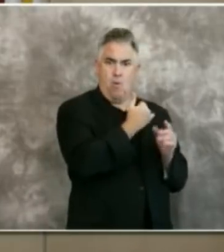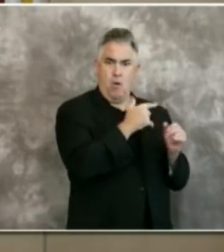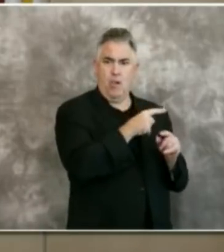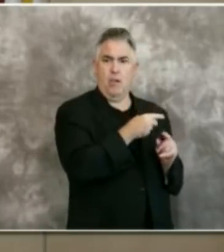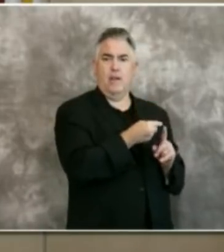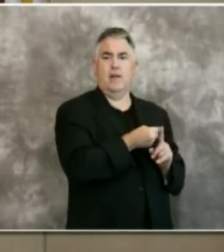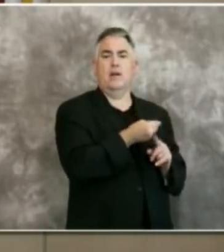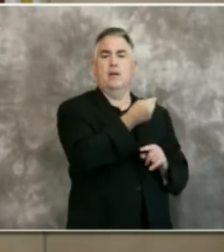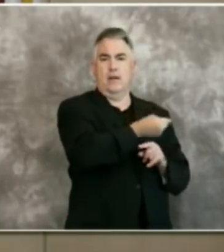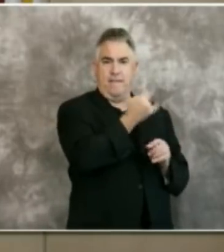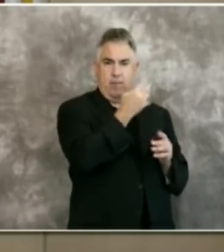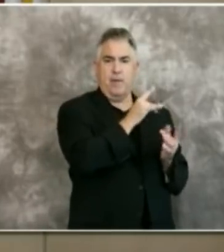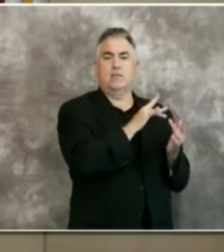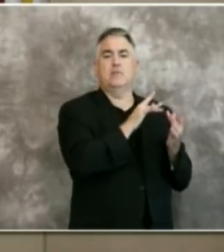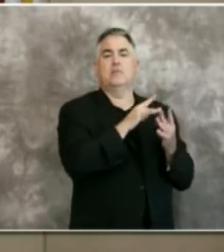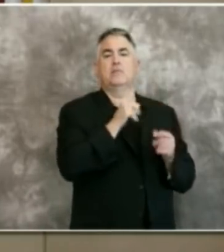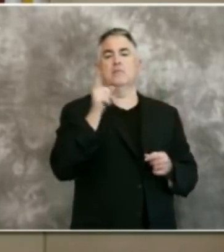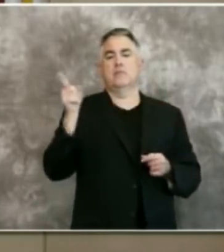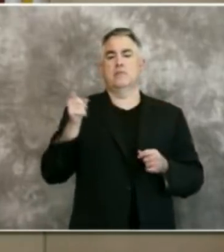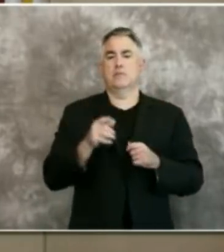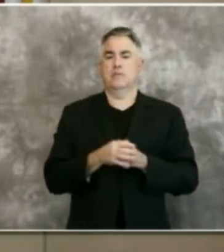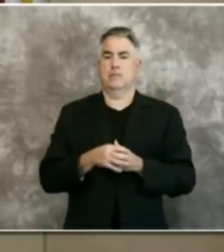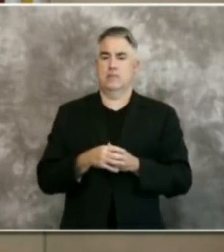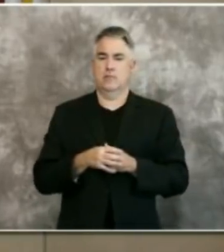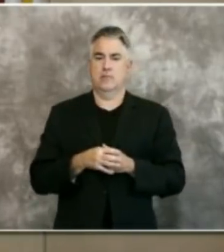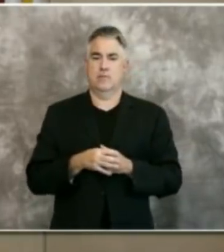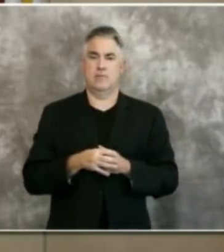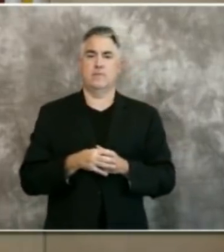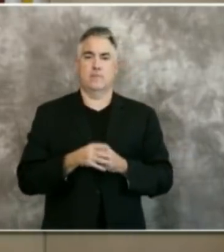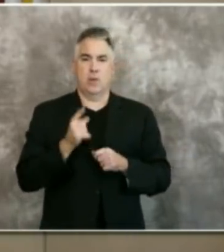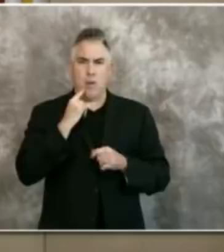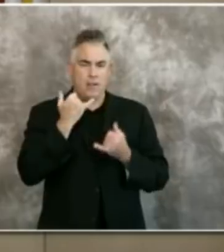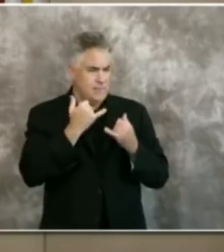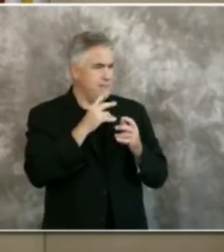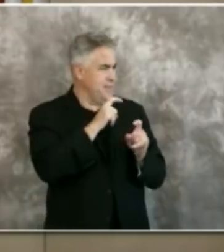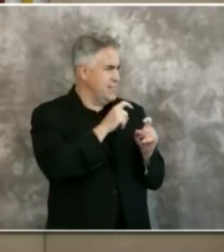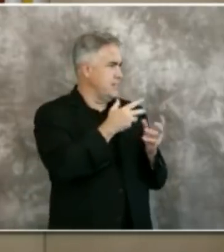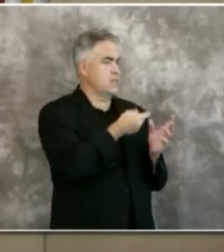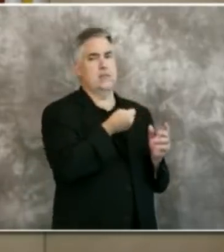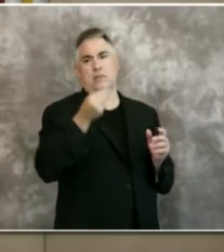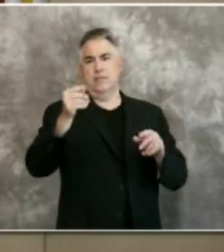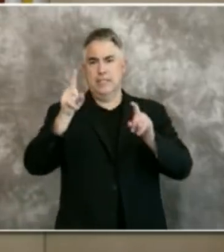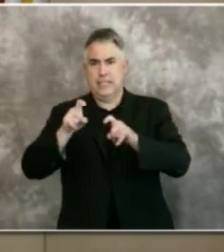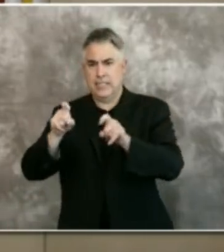IDENTIFY CONTACTS AND THEN HAND THOSE CONTACTS OFF TO.